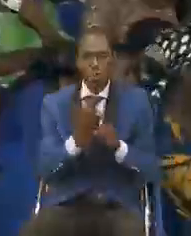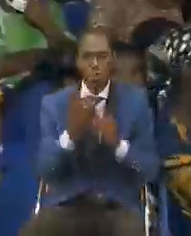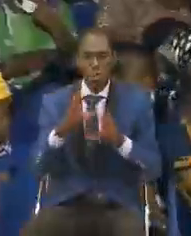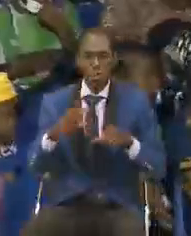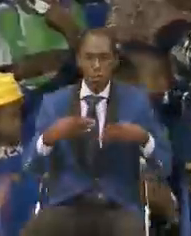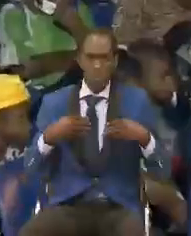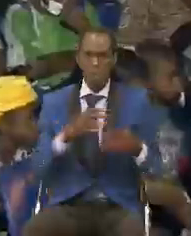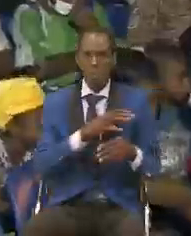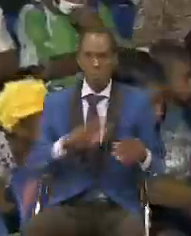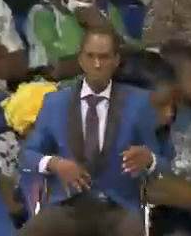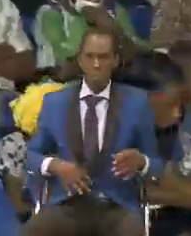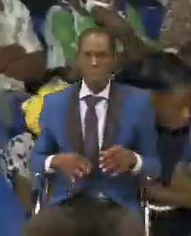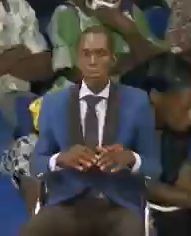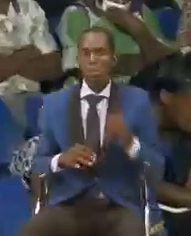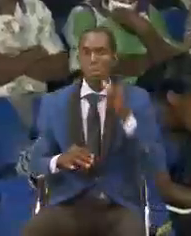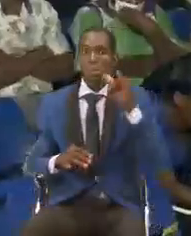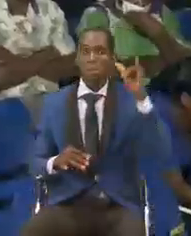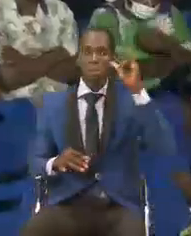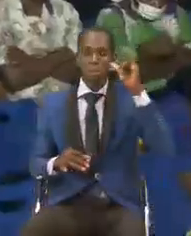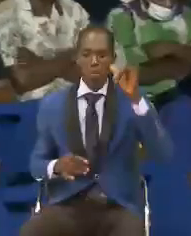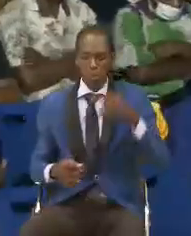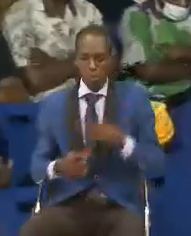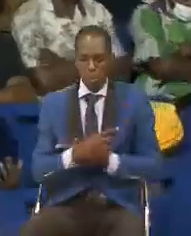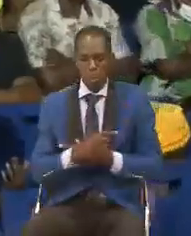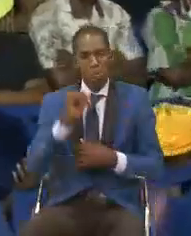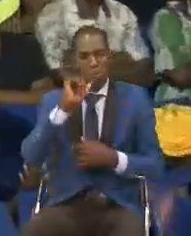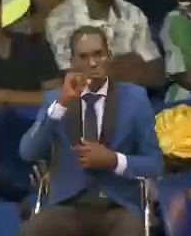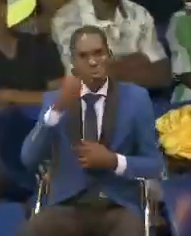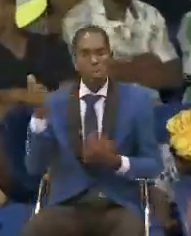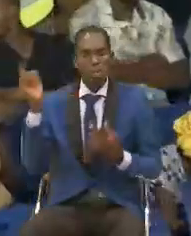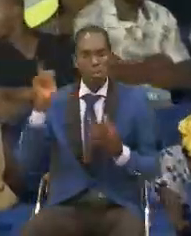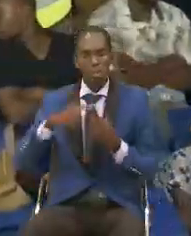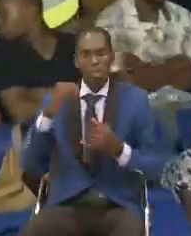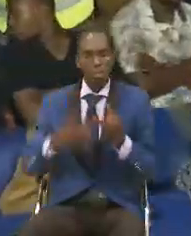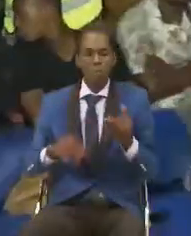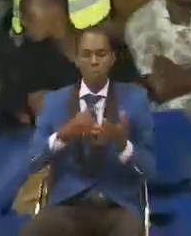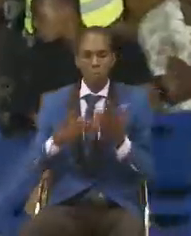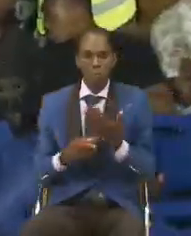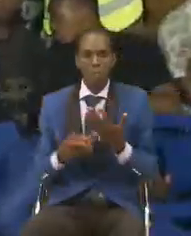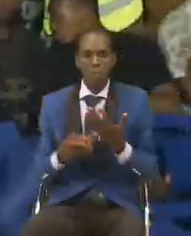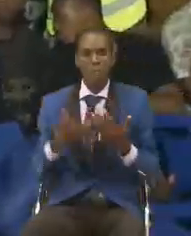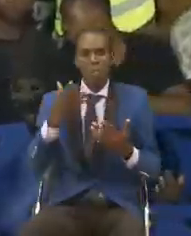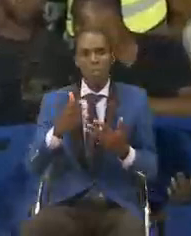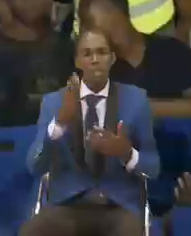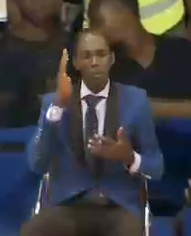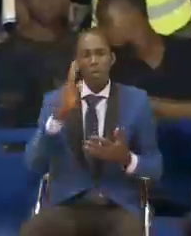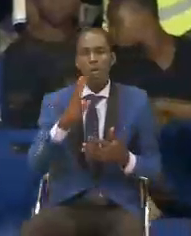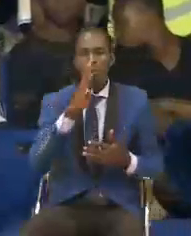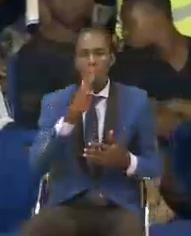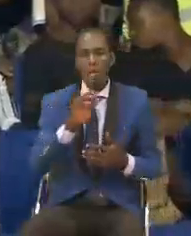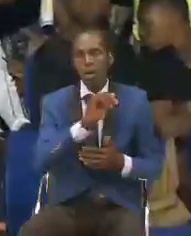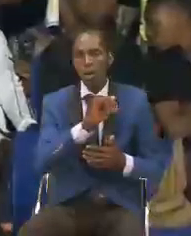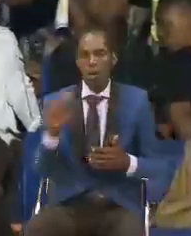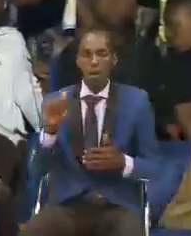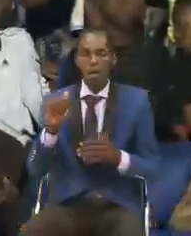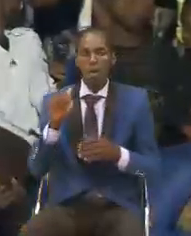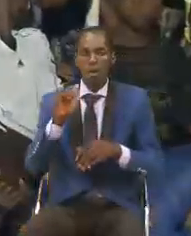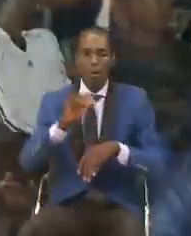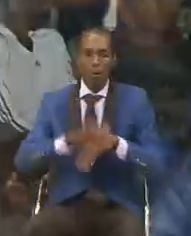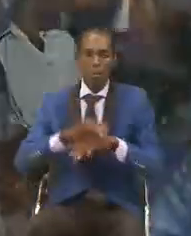tonight more details about this will be sent to you i pastor will be delighted to have you